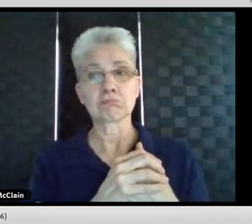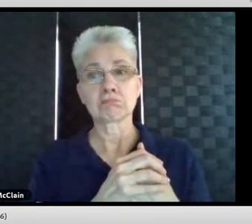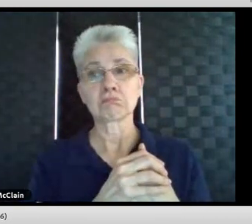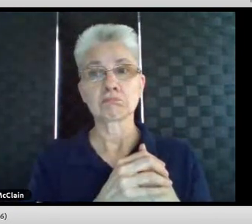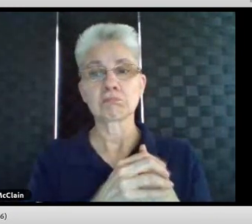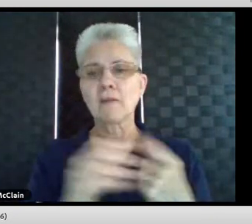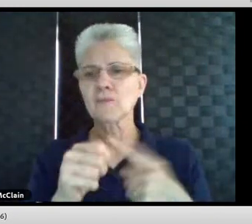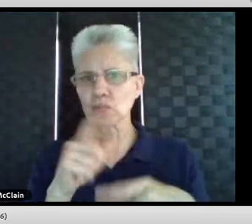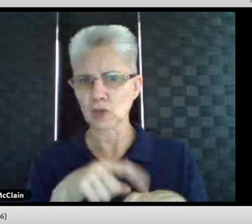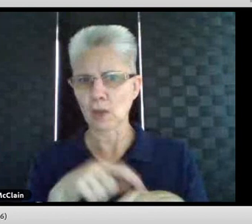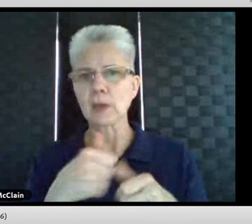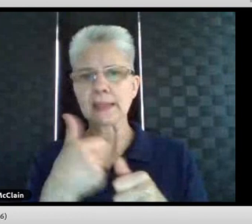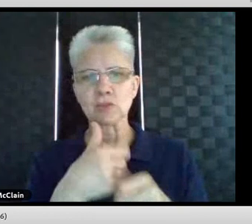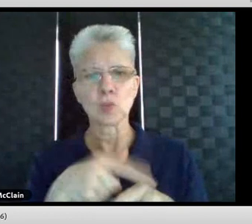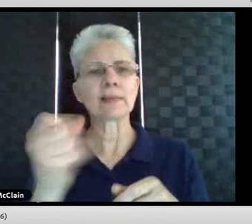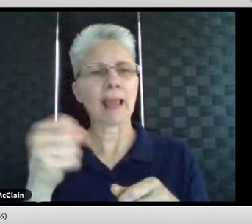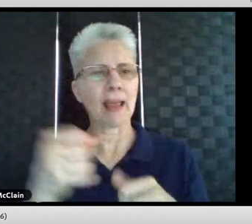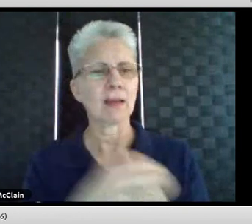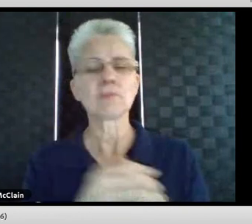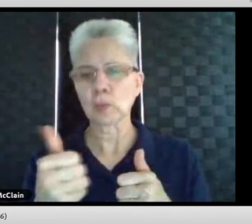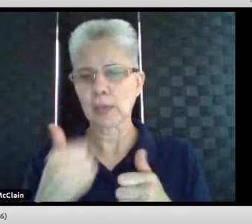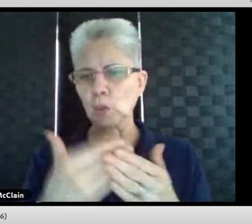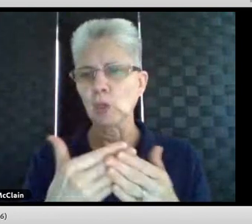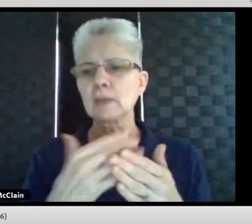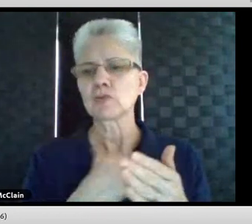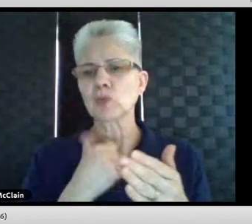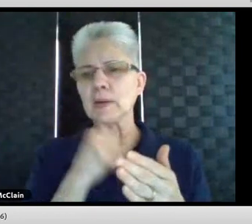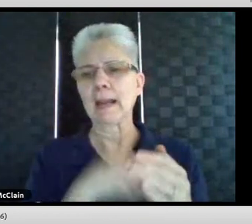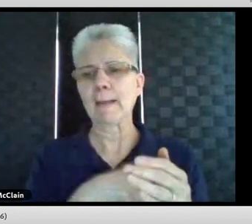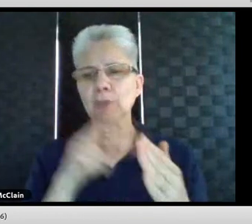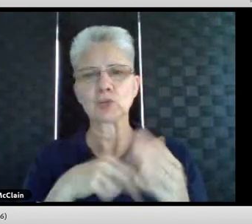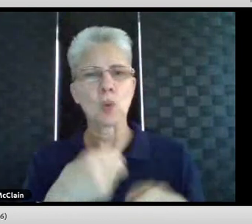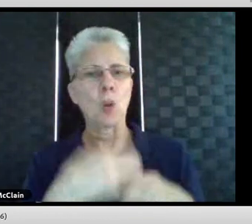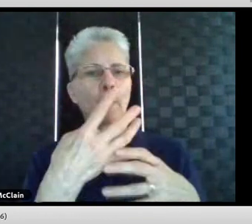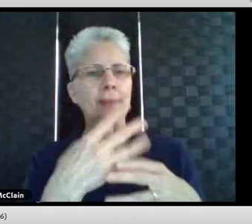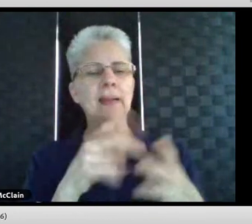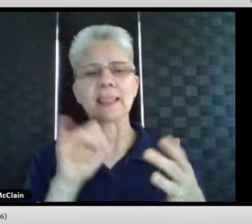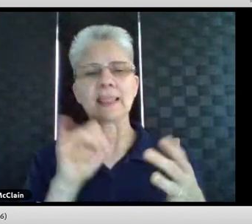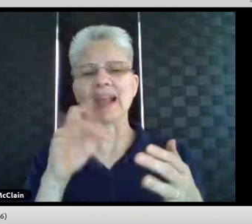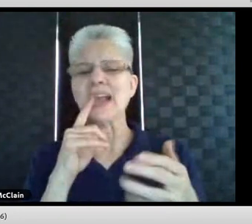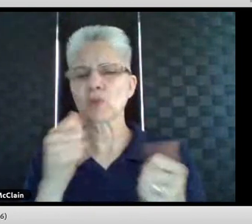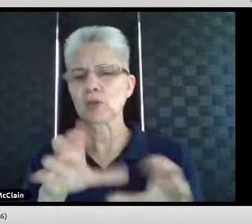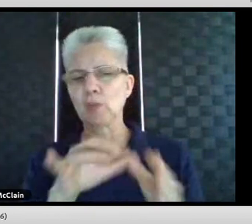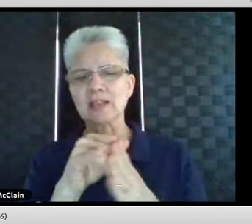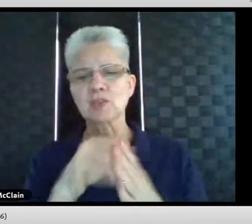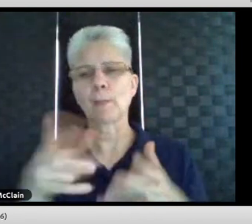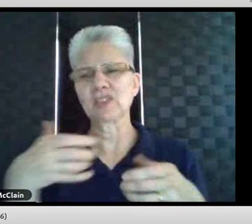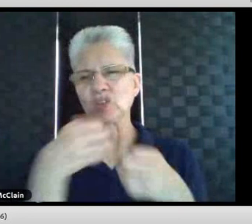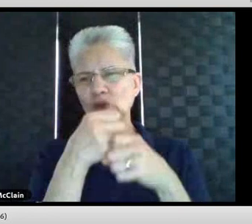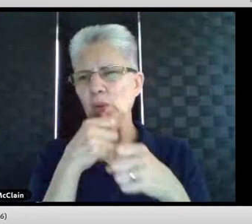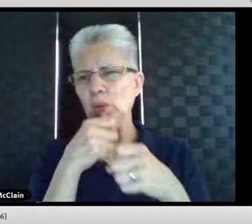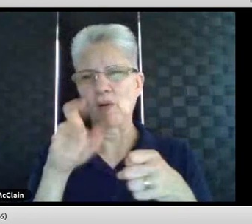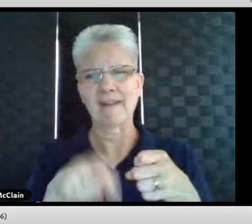"First on each one," okay. Okay, sorry you're not able to open the link. I tried to do that so it would be shorter. You wouldn't have to...